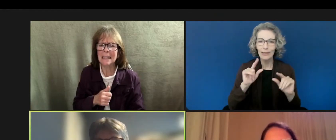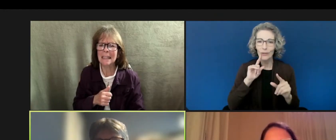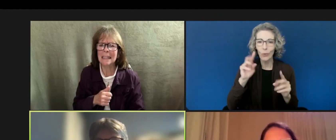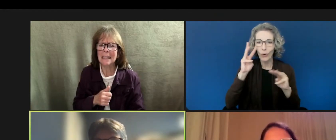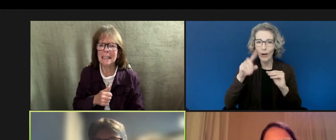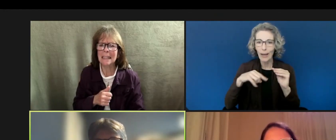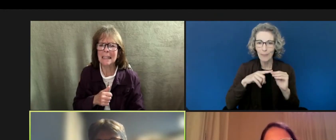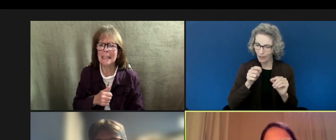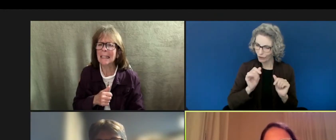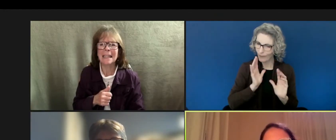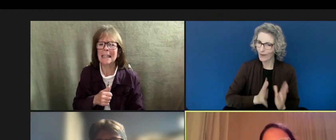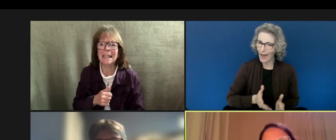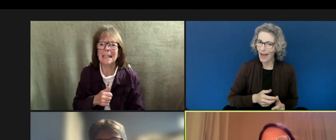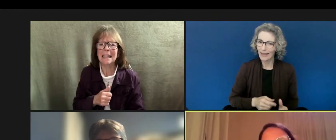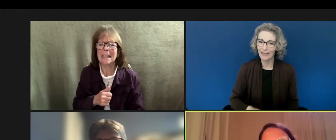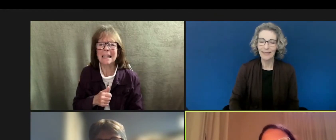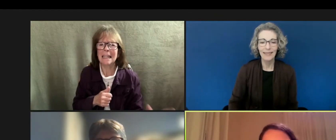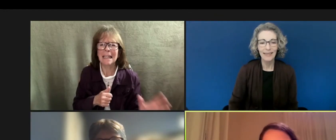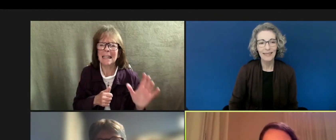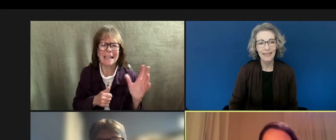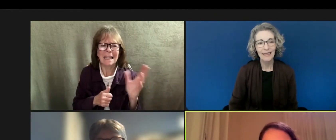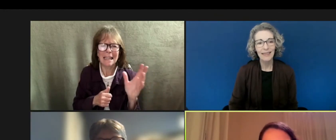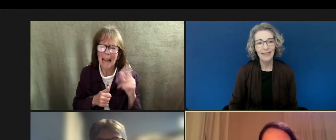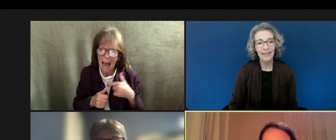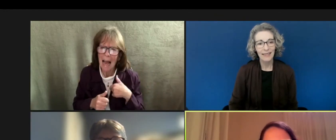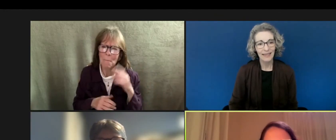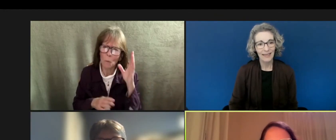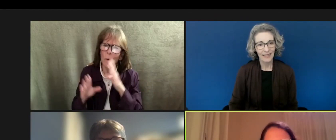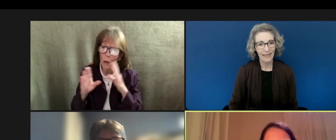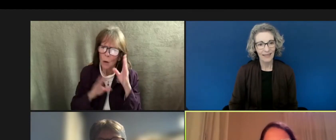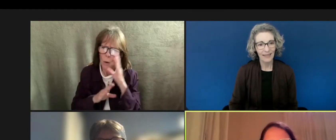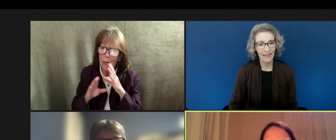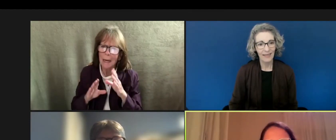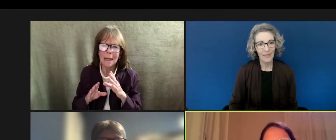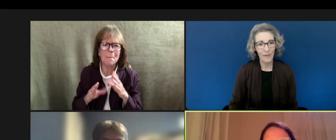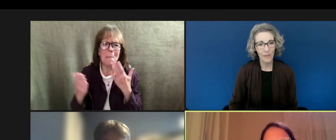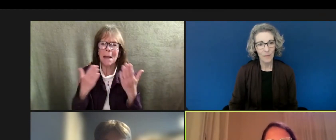Yeah, but I am worried that it won't stay like that, as the course goes,